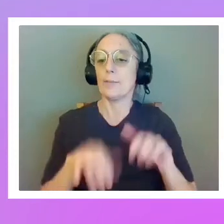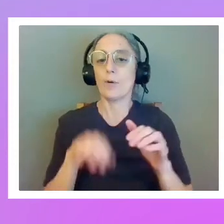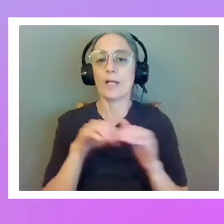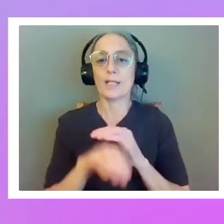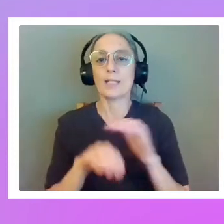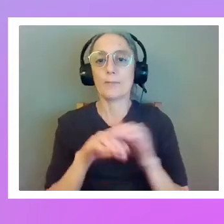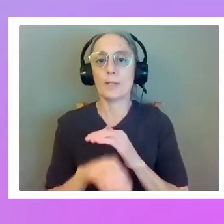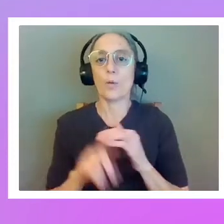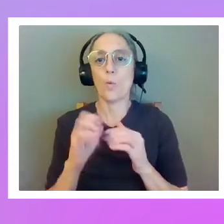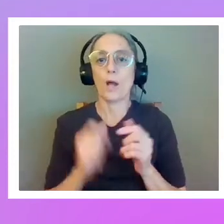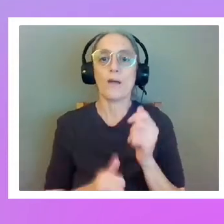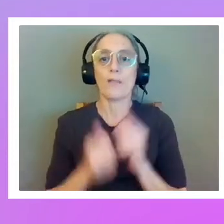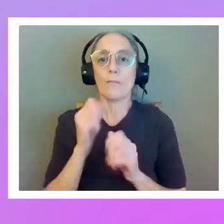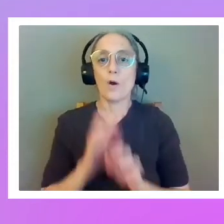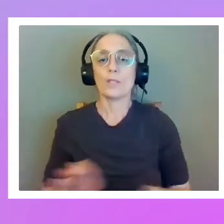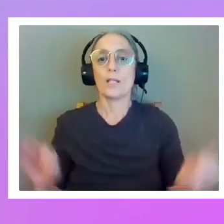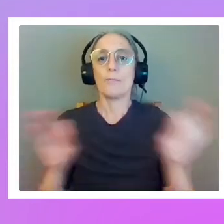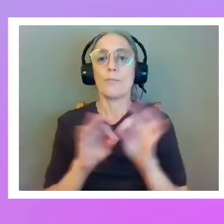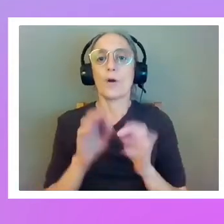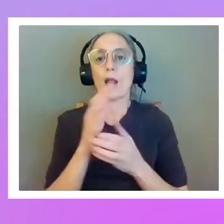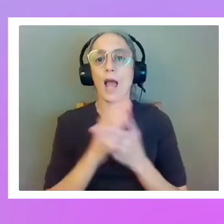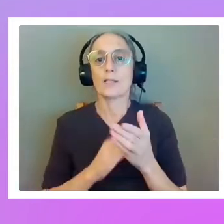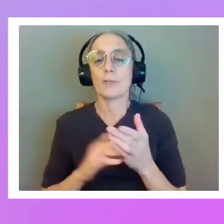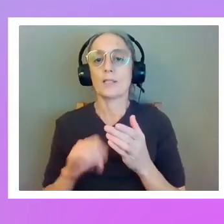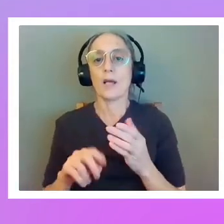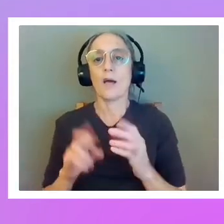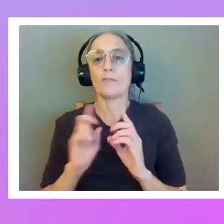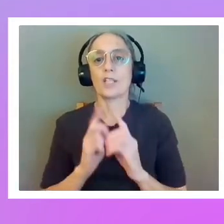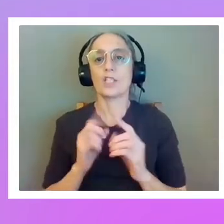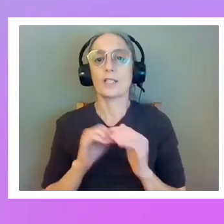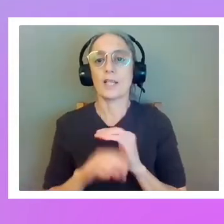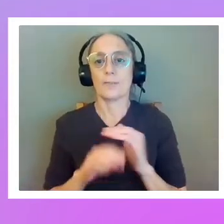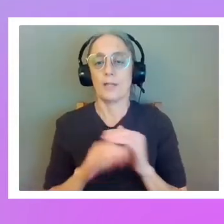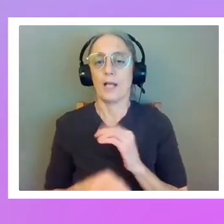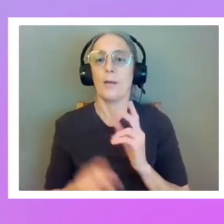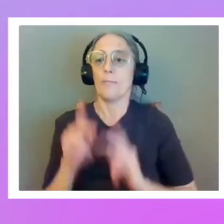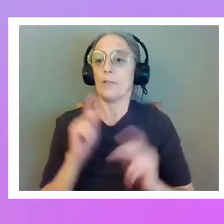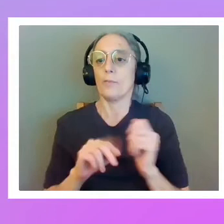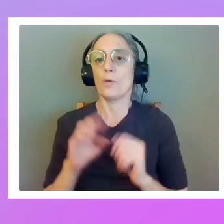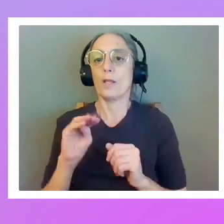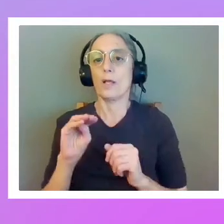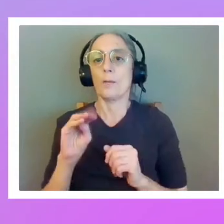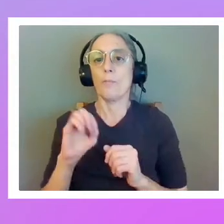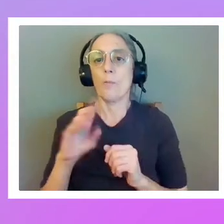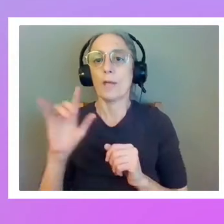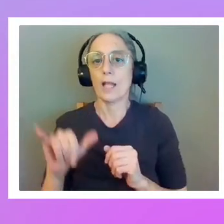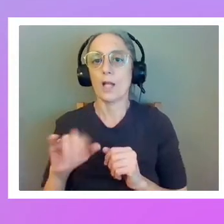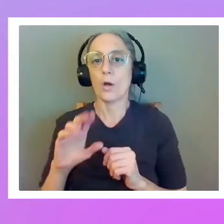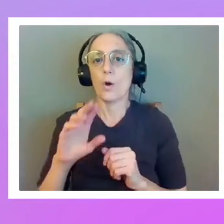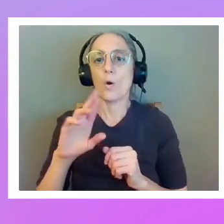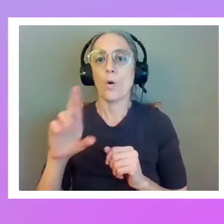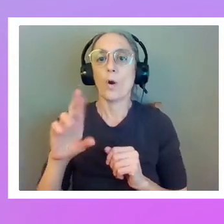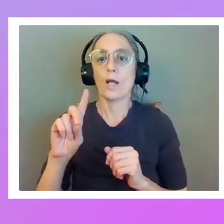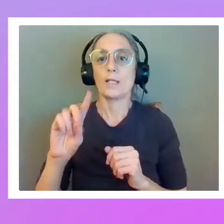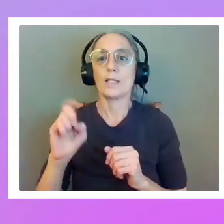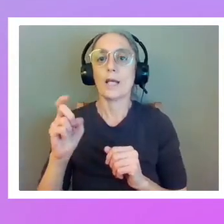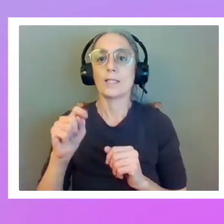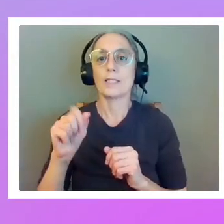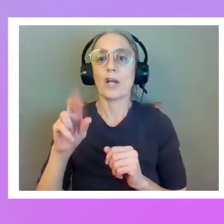of digital accessibility. People with mobility or dexterity disabilities rely on keyboards for navigation.